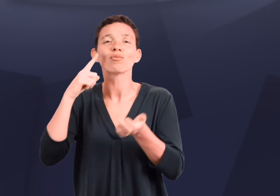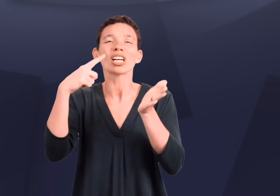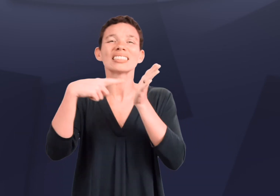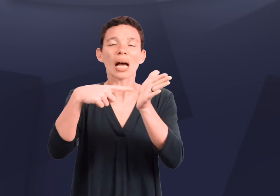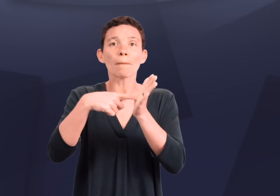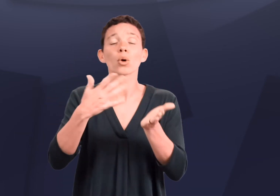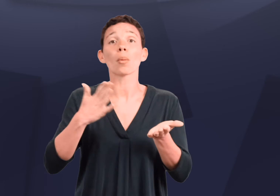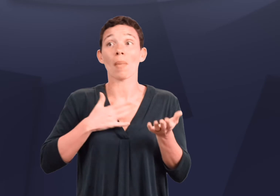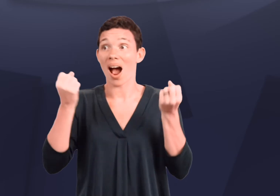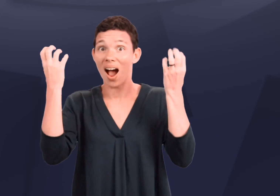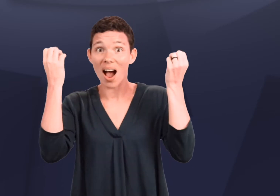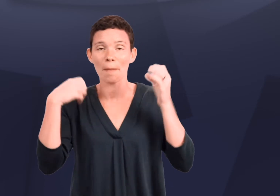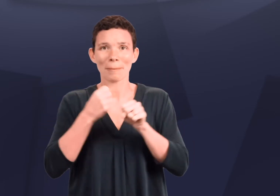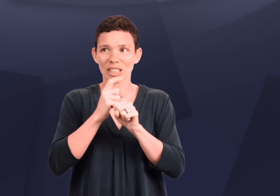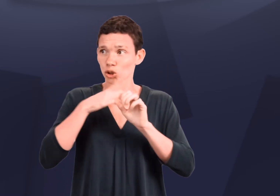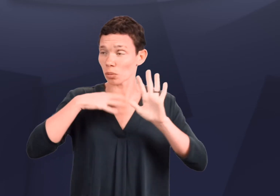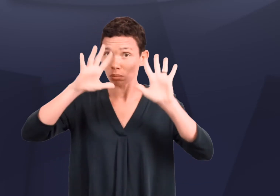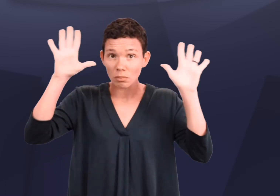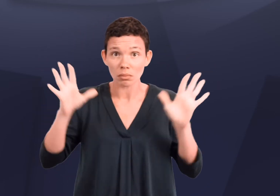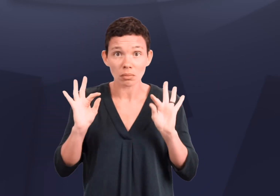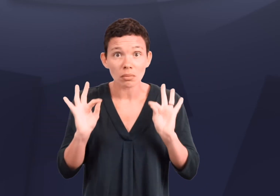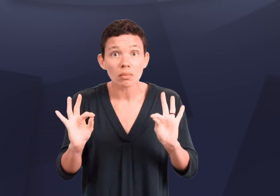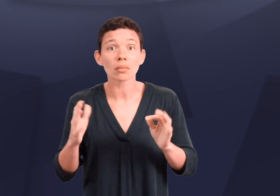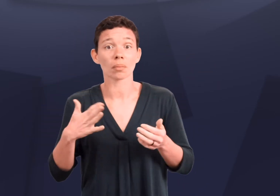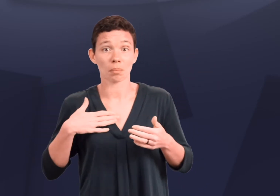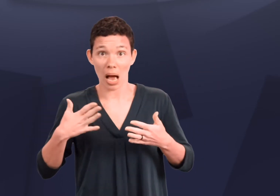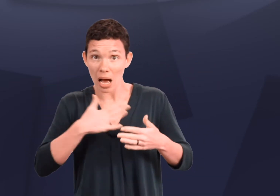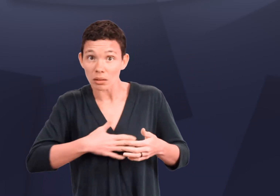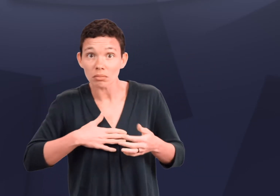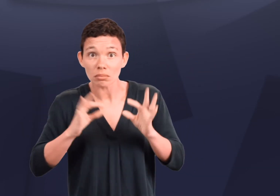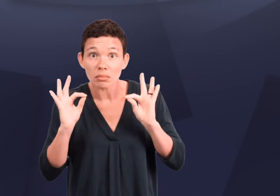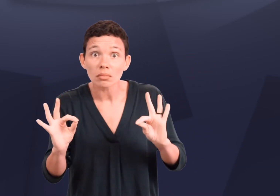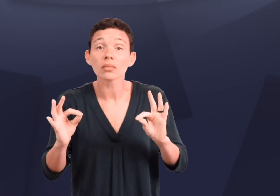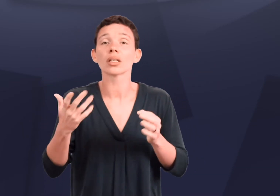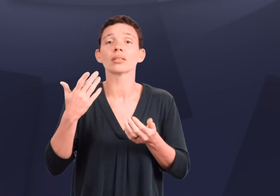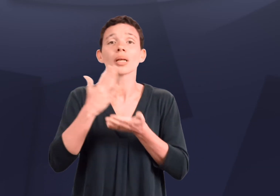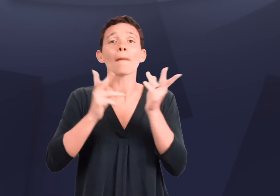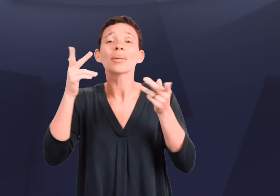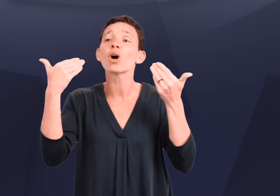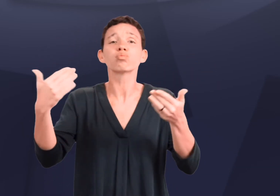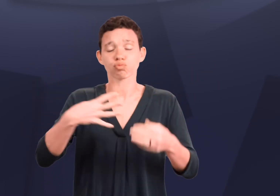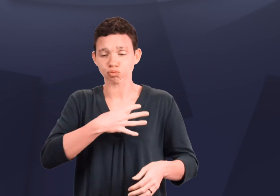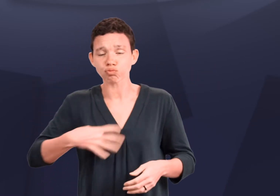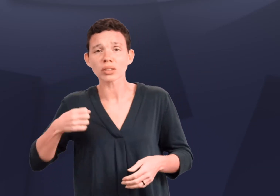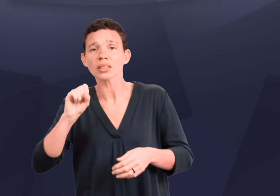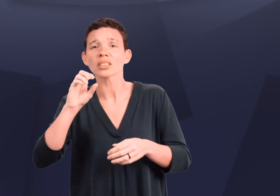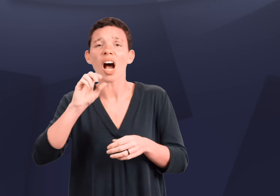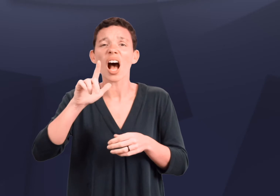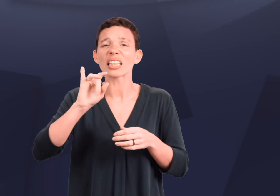Most of the time, acts of oppression are done unintentionally. For example, when I'm presenting, I make sure my background is clear